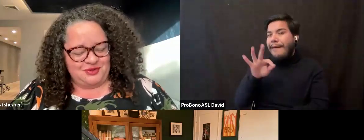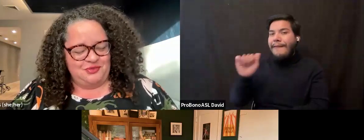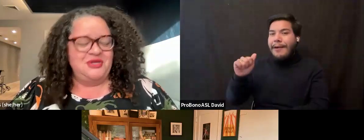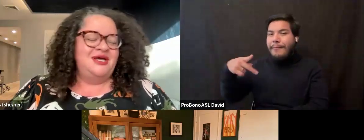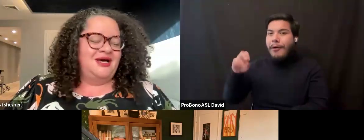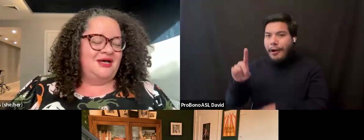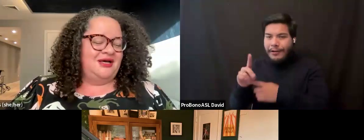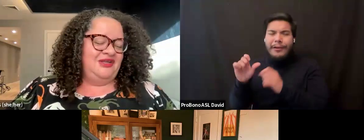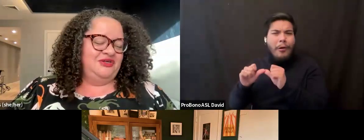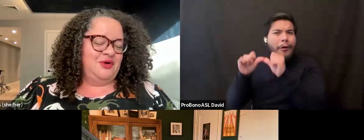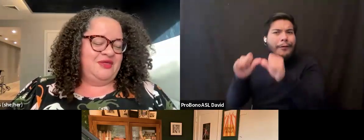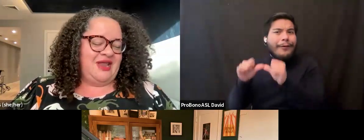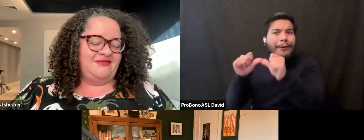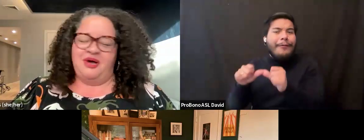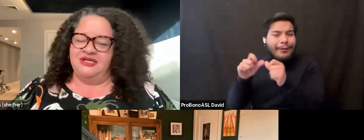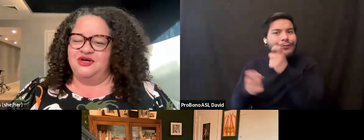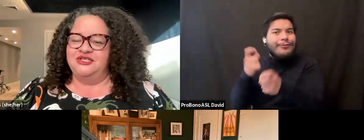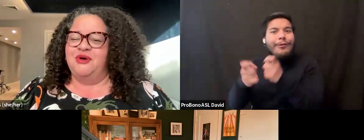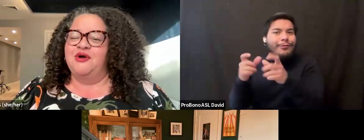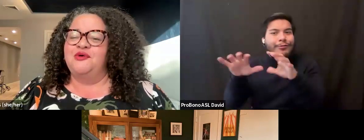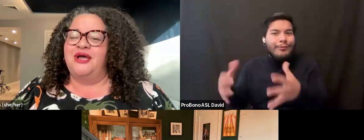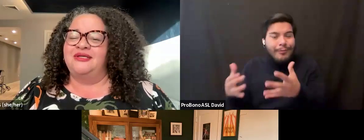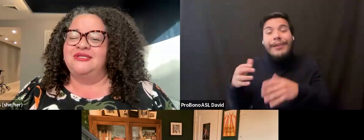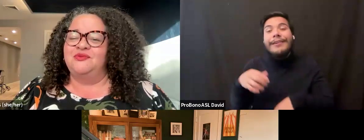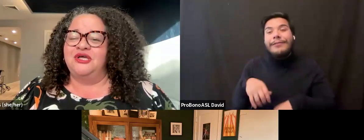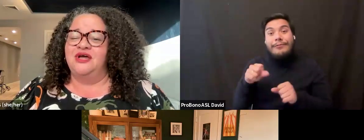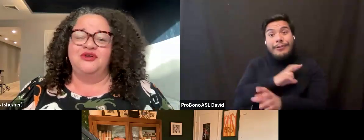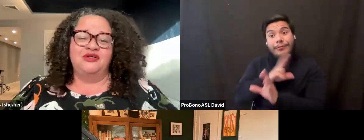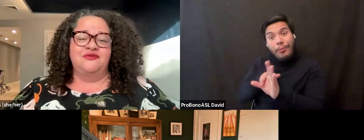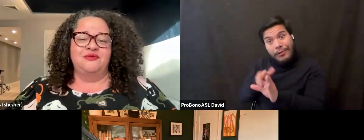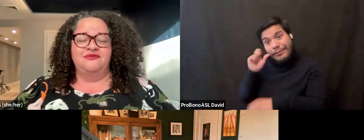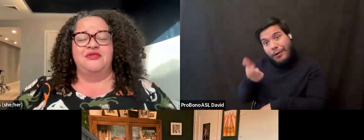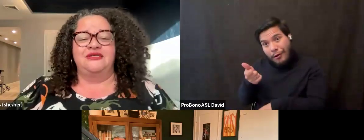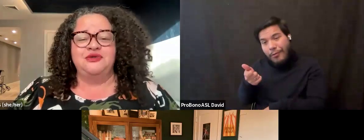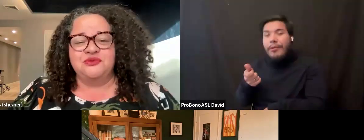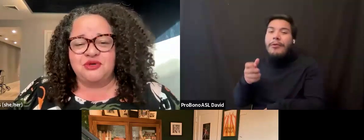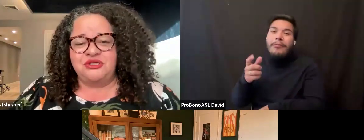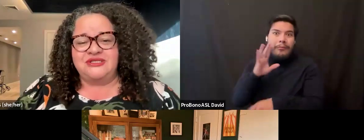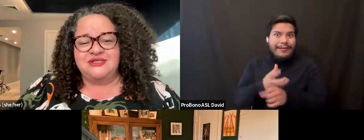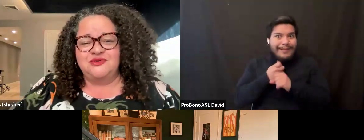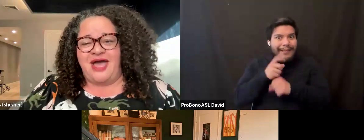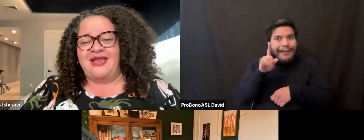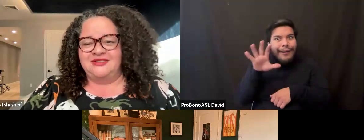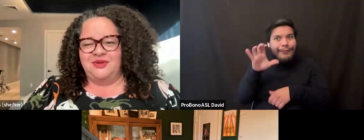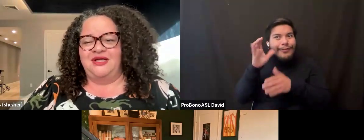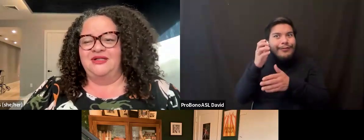group, and you can join the NAAFA pod starting tomorrow, and then we'll get a hundred dollars for every one of you that do. So please do that as well.